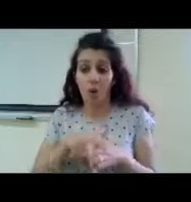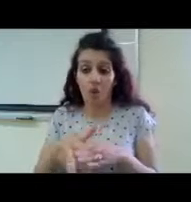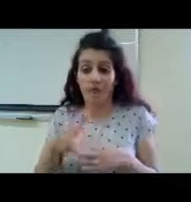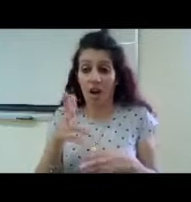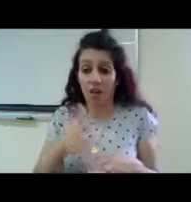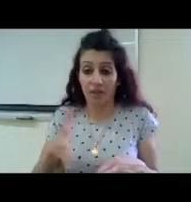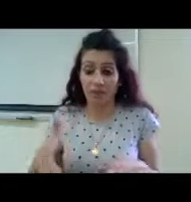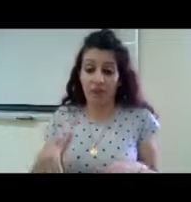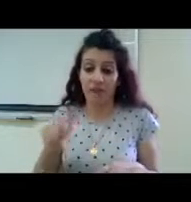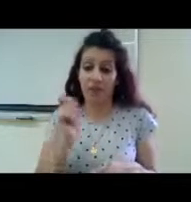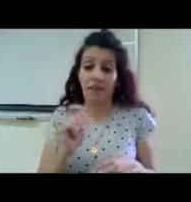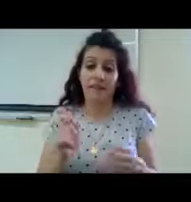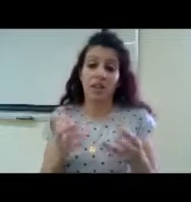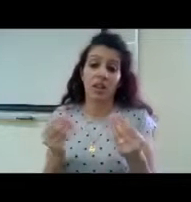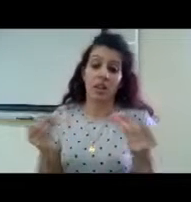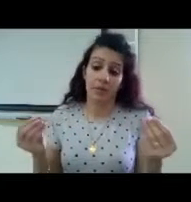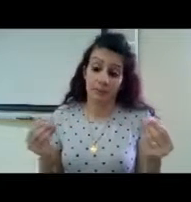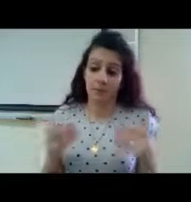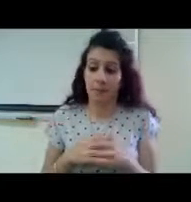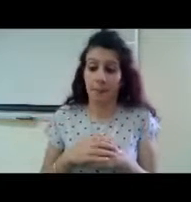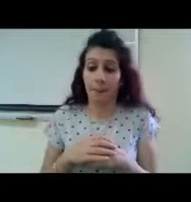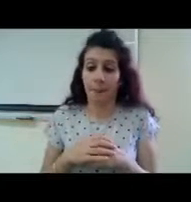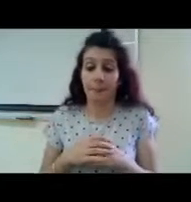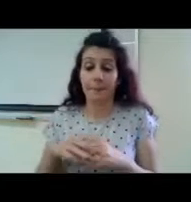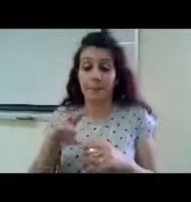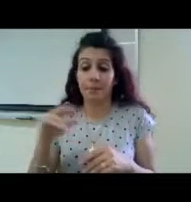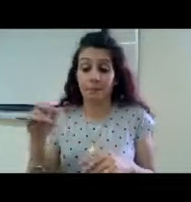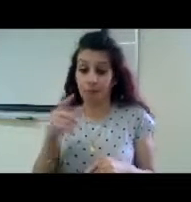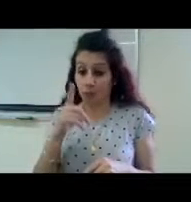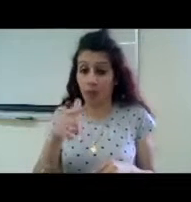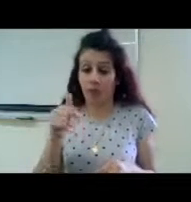access to the Internet accessibility for all learners is not